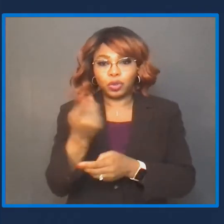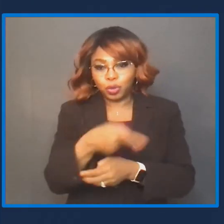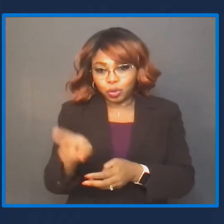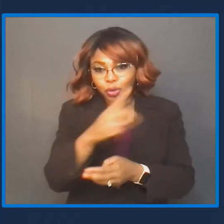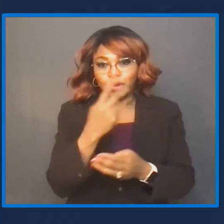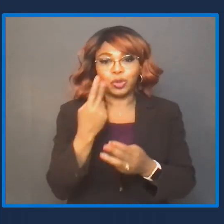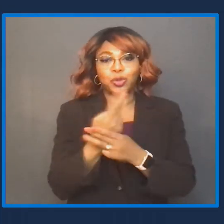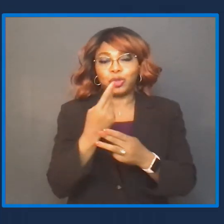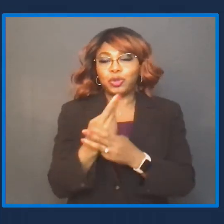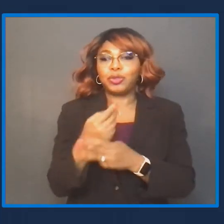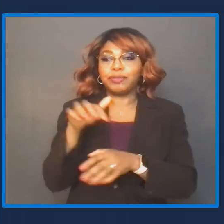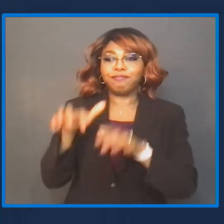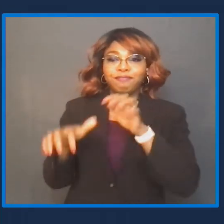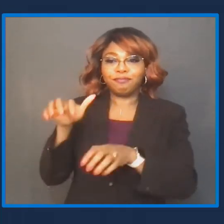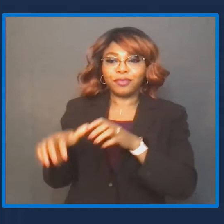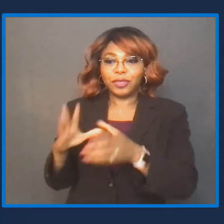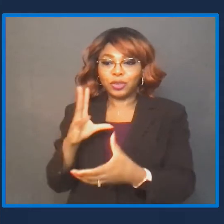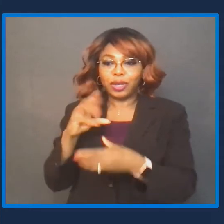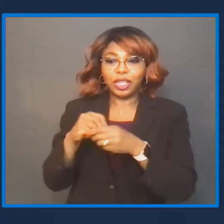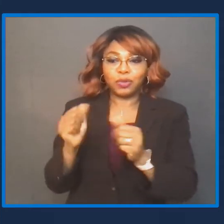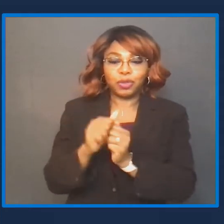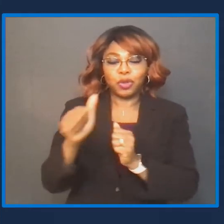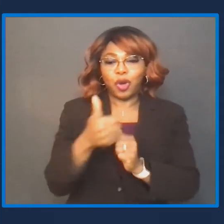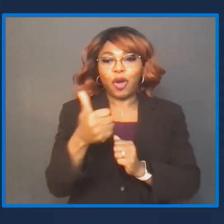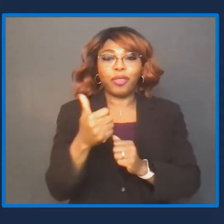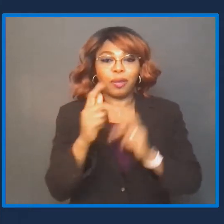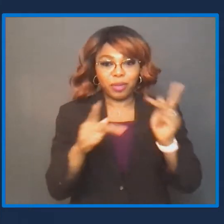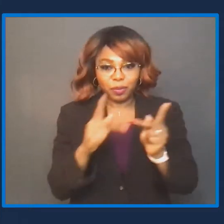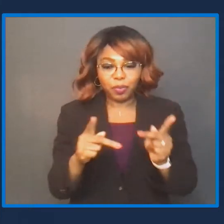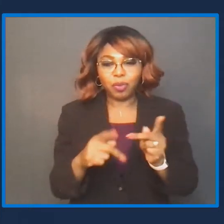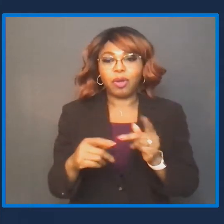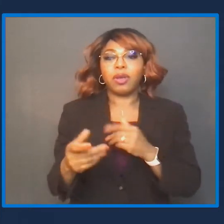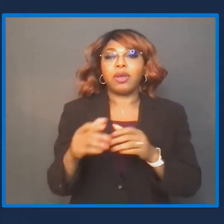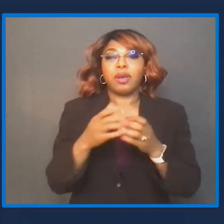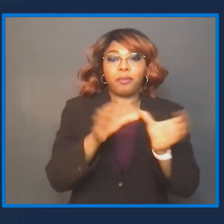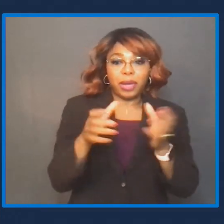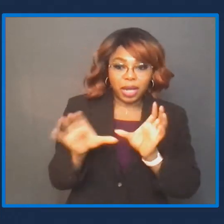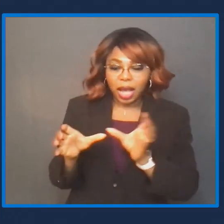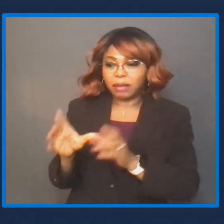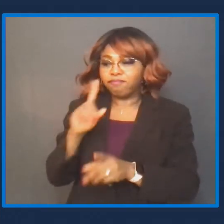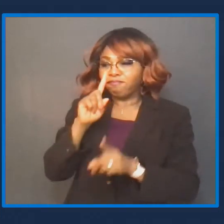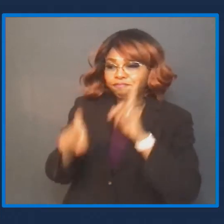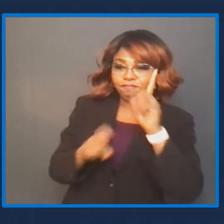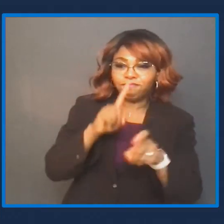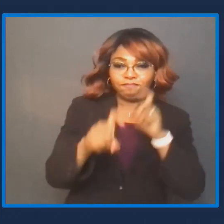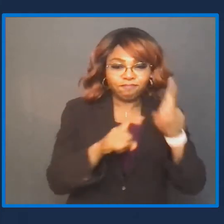with other attendees, ask questions of our breakout session speakers. That's what it's here for.